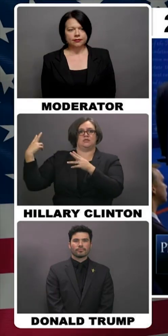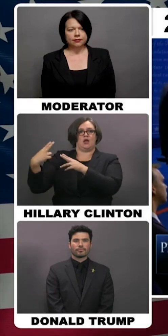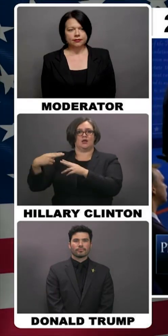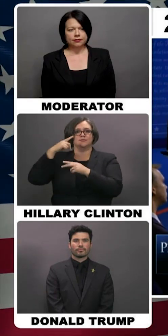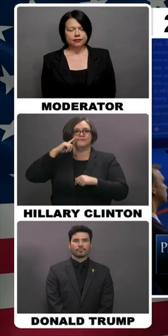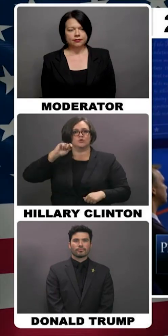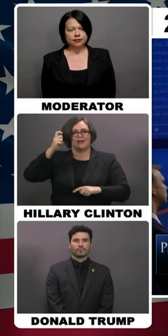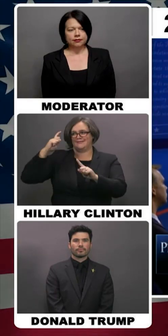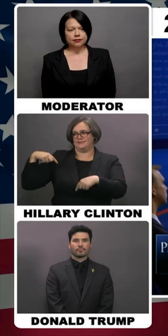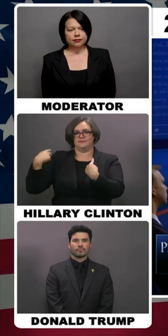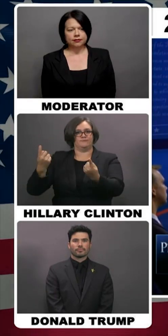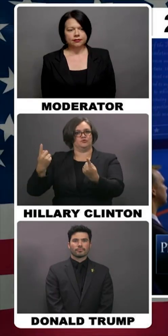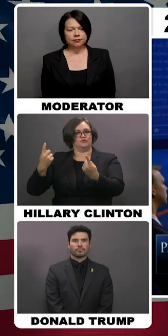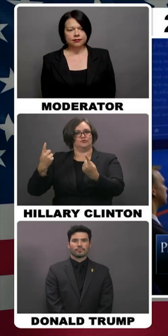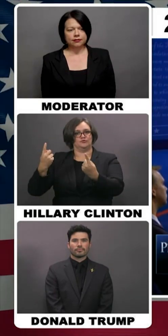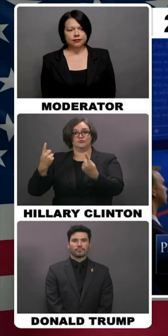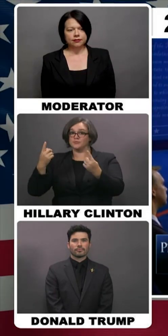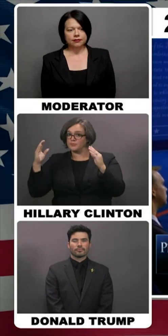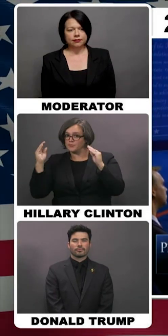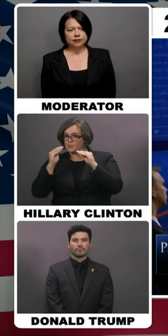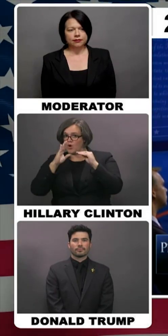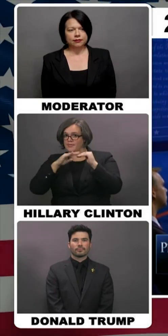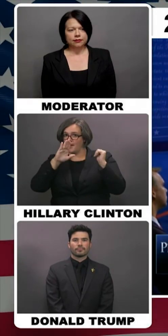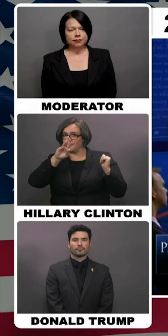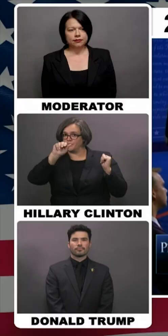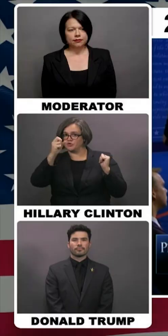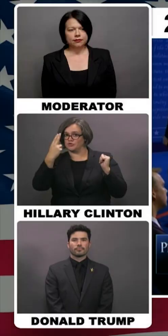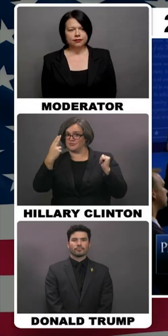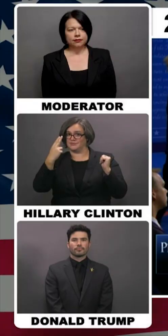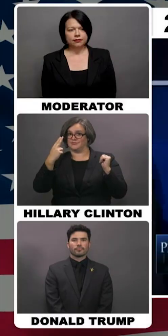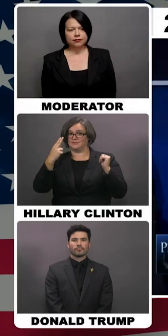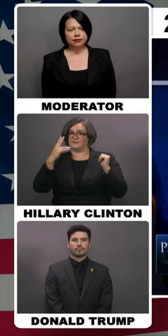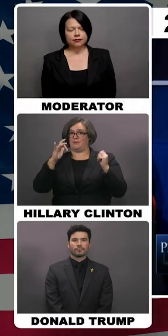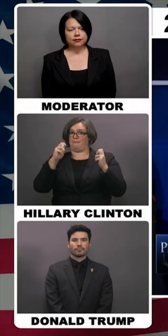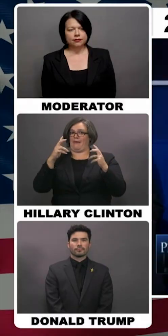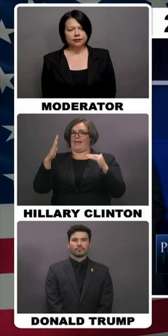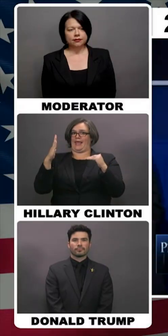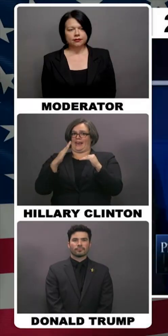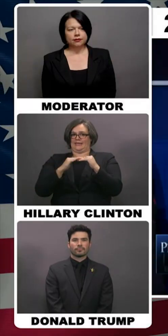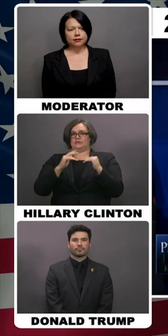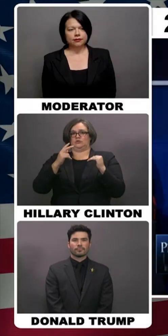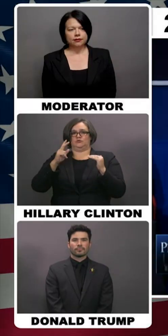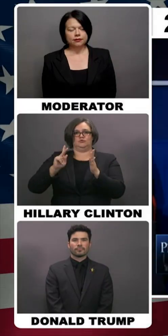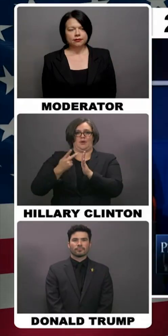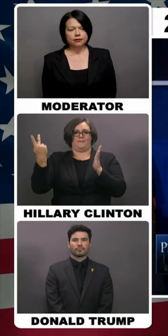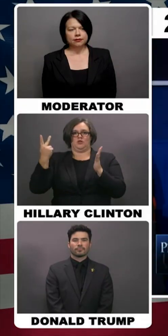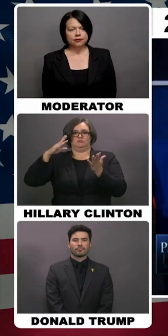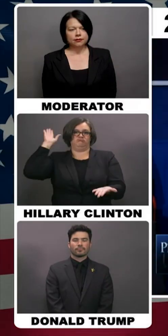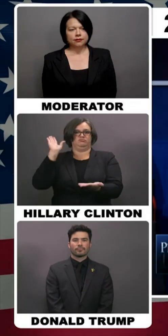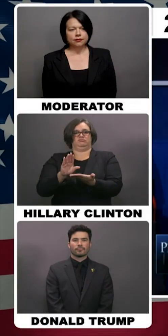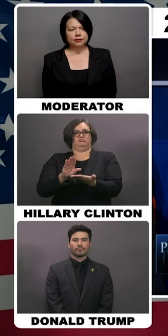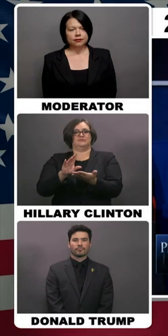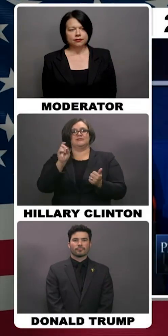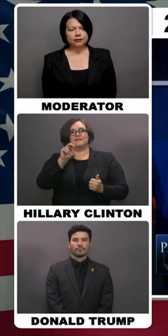More than the bush tax cuts by at least a factor of two. Donald always takes care of Donald and people like Donald.